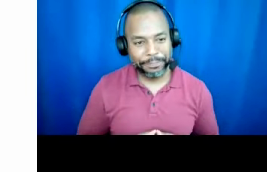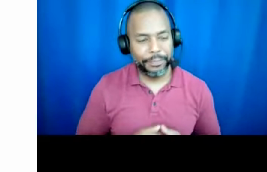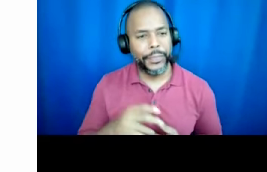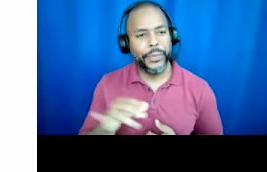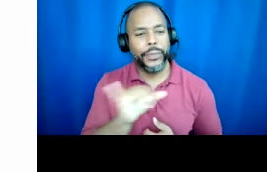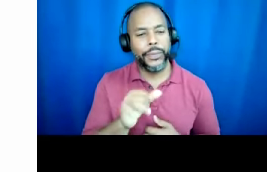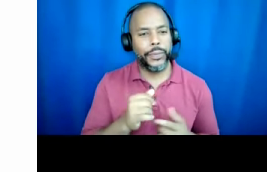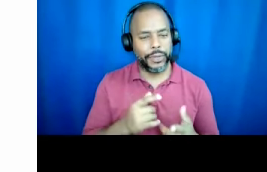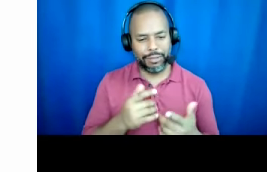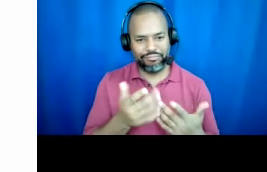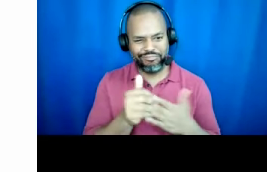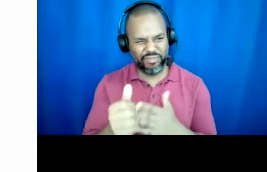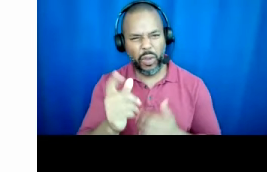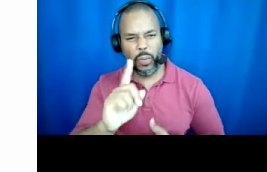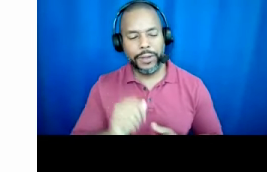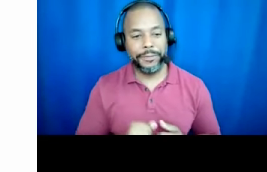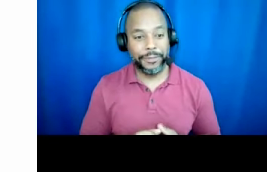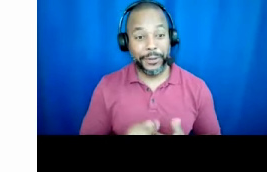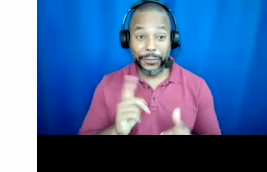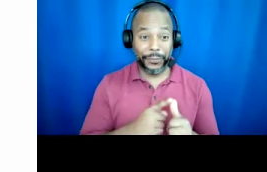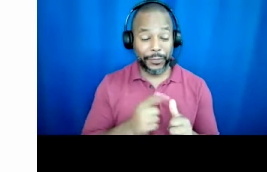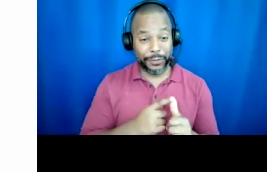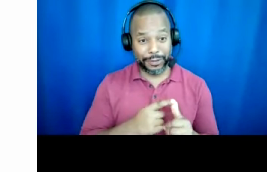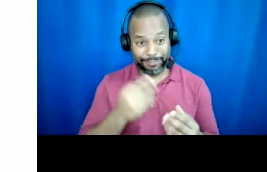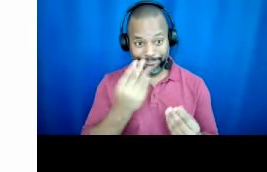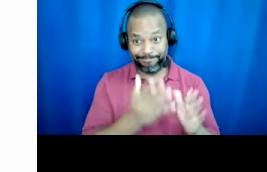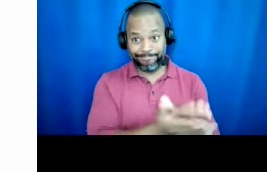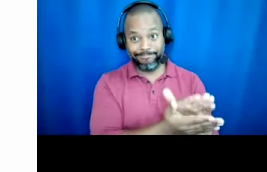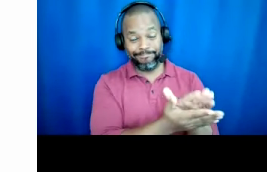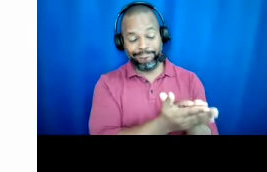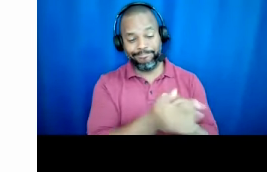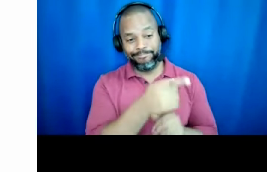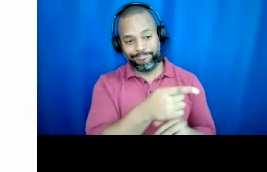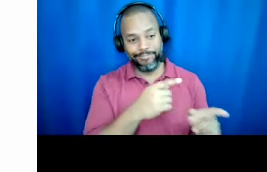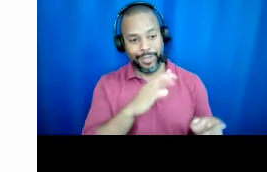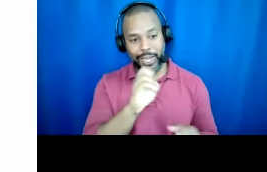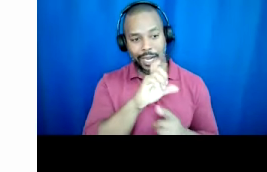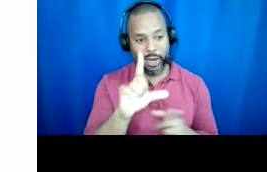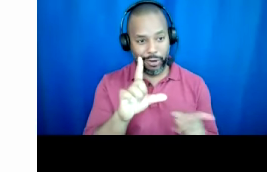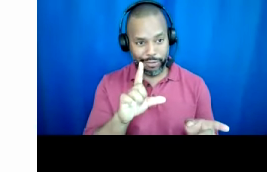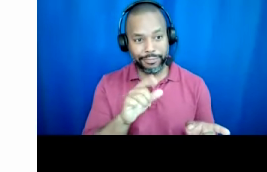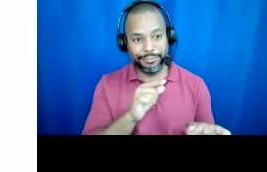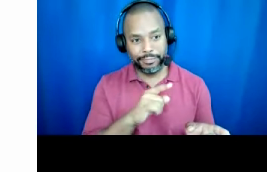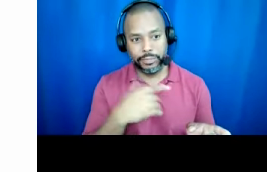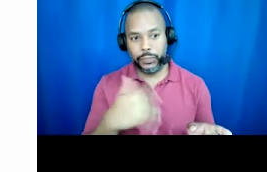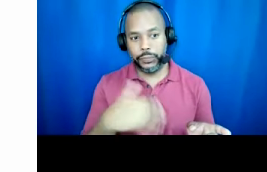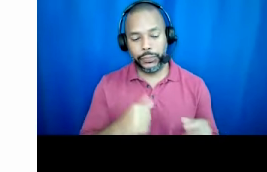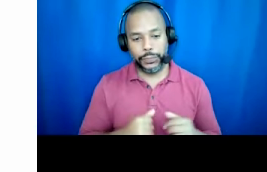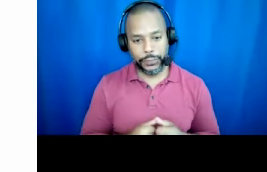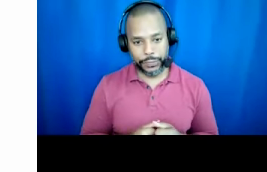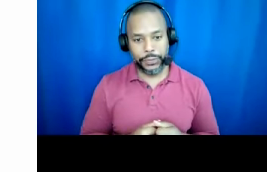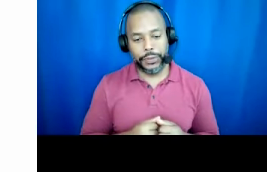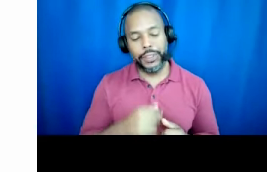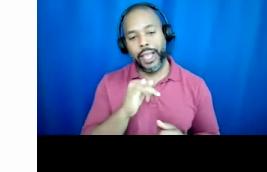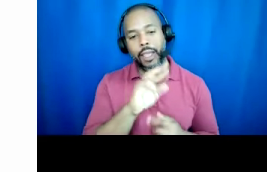So first of all, shout out to, Carol Rains-Heisdorf. Many of you know, her, out of our, IR office and partially retired,